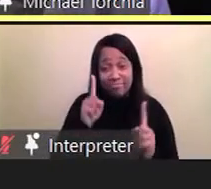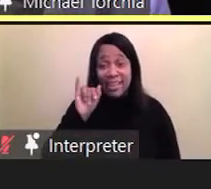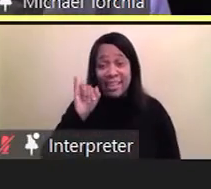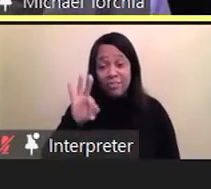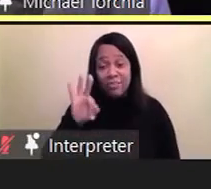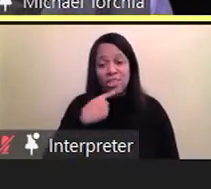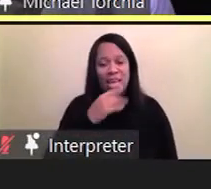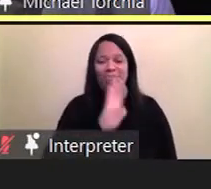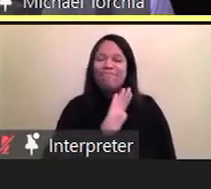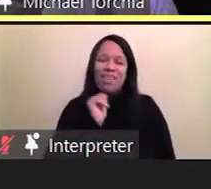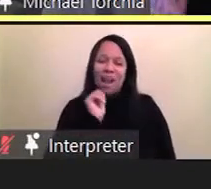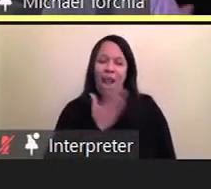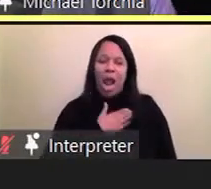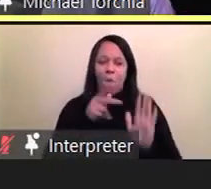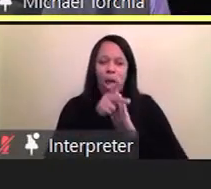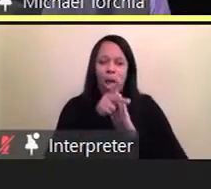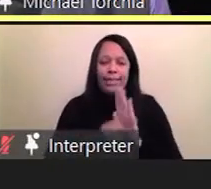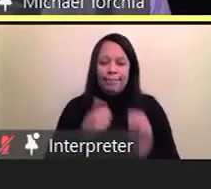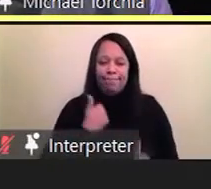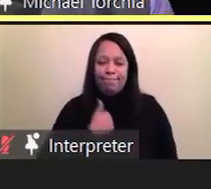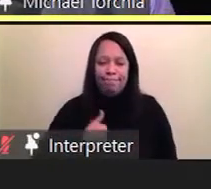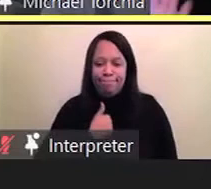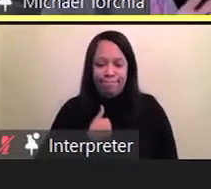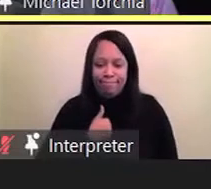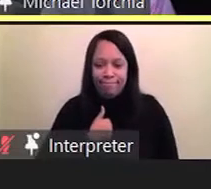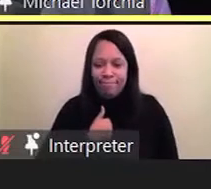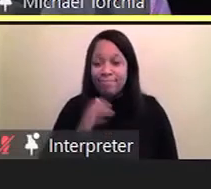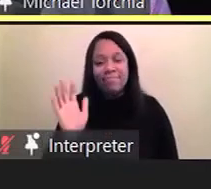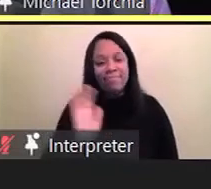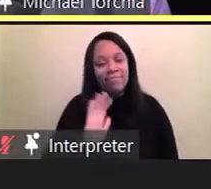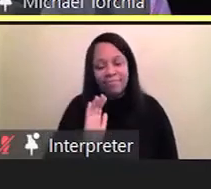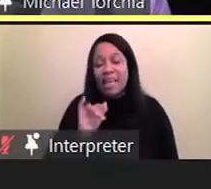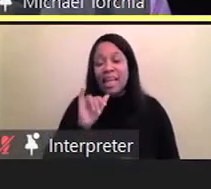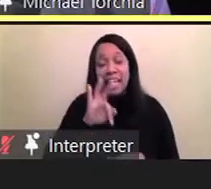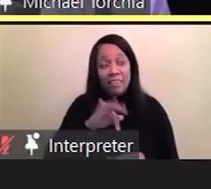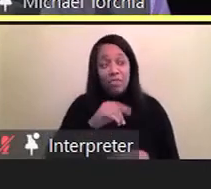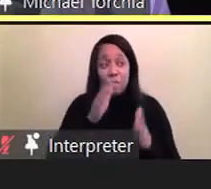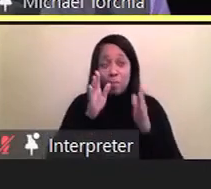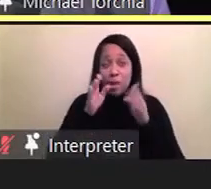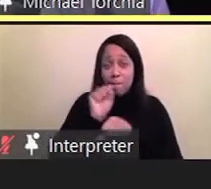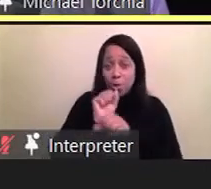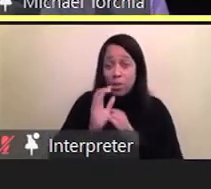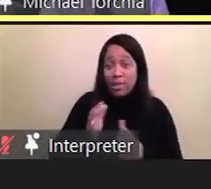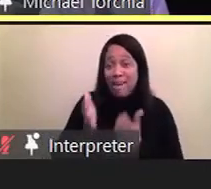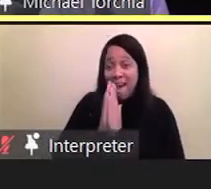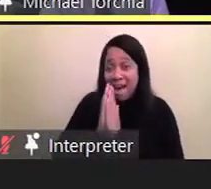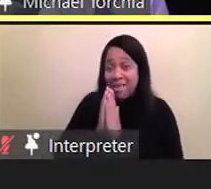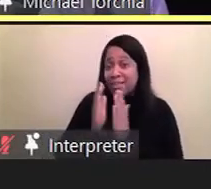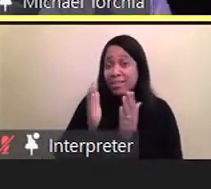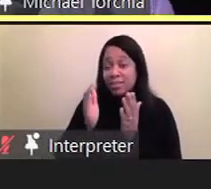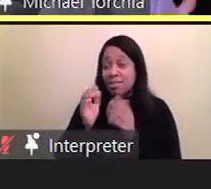If someone says, well, I'd like to work from home, and we say, our work-from-home policy doesn't allow someone